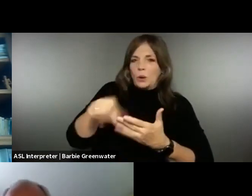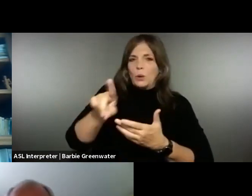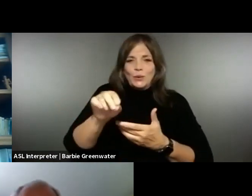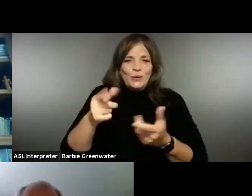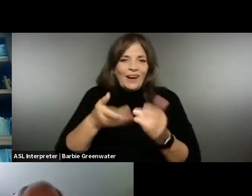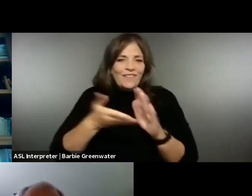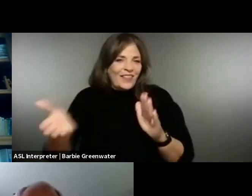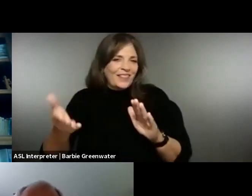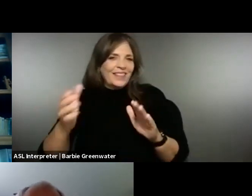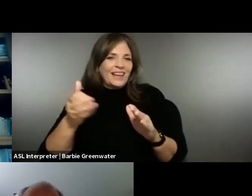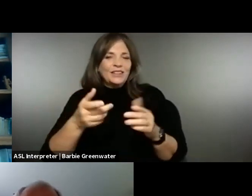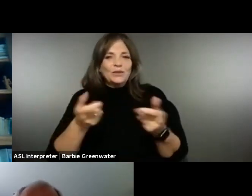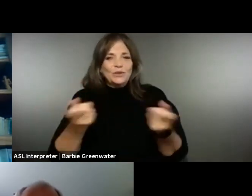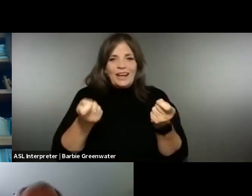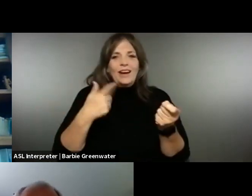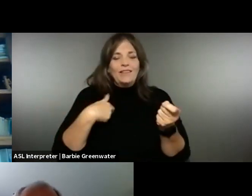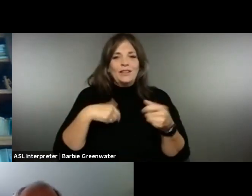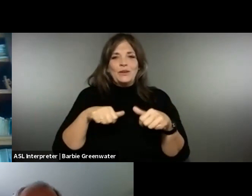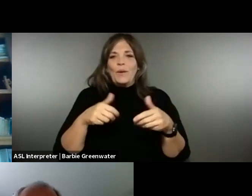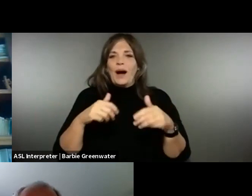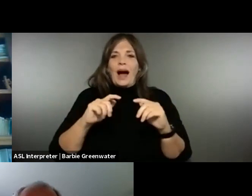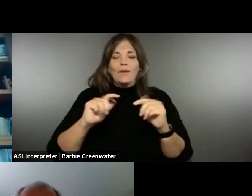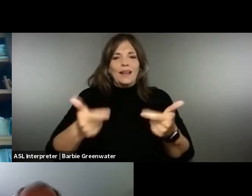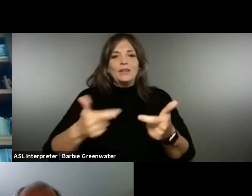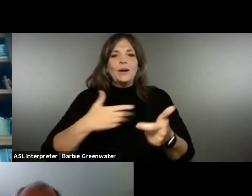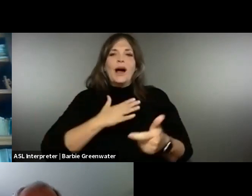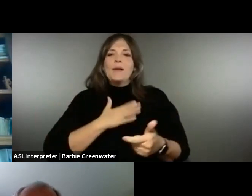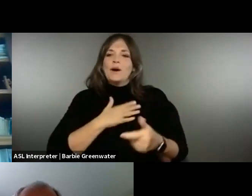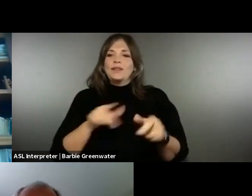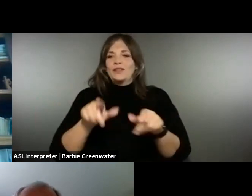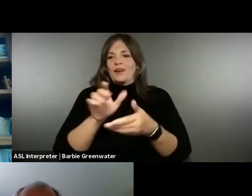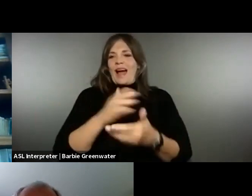consumer perspective. I know that you need to run at exactly 3:00 so I will